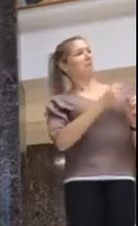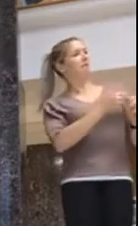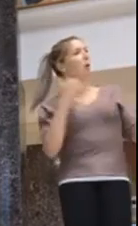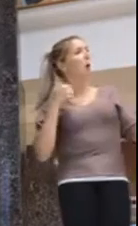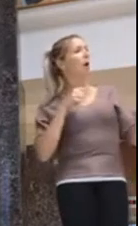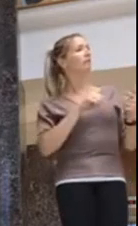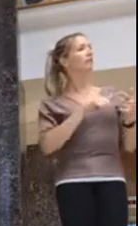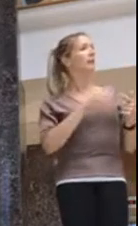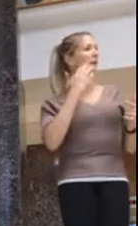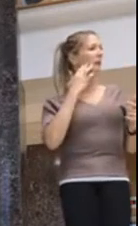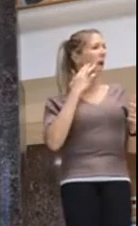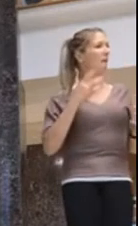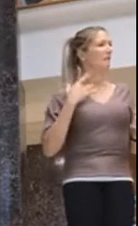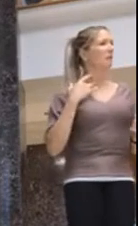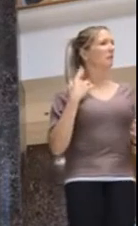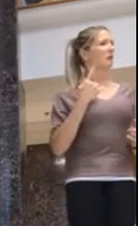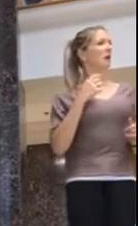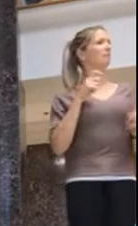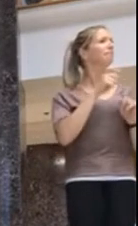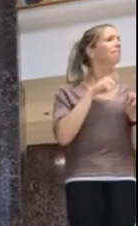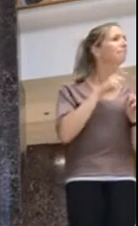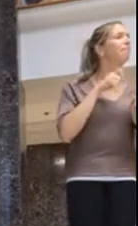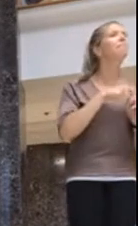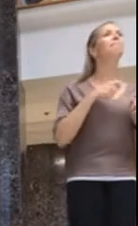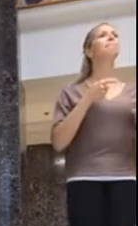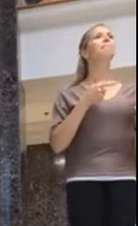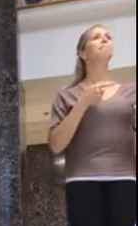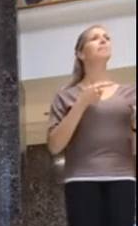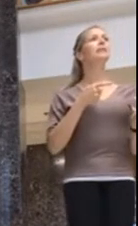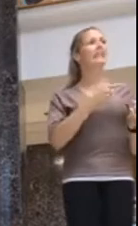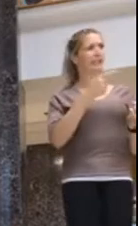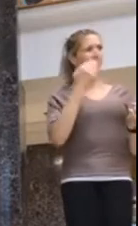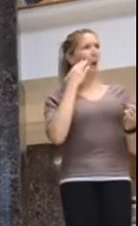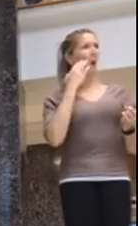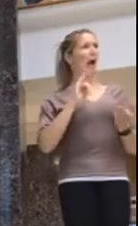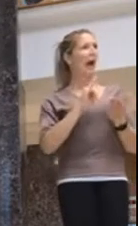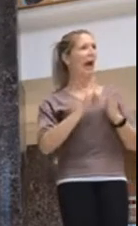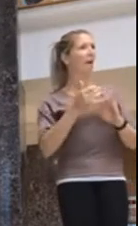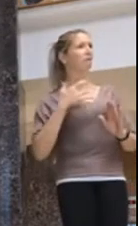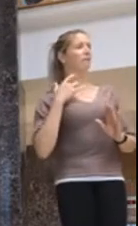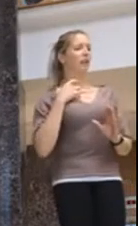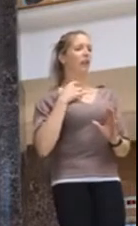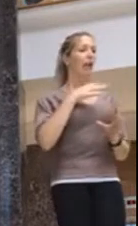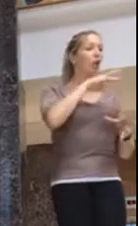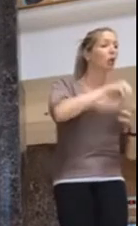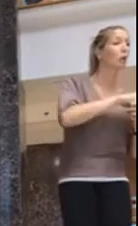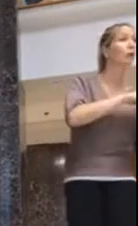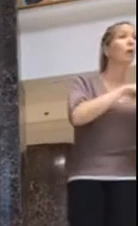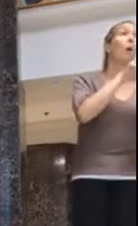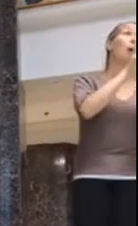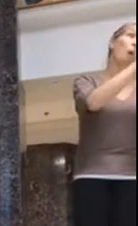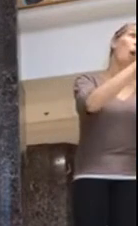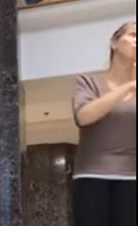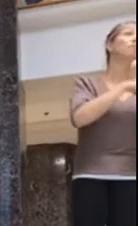He feels the pain of being ignored and excluded and it's not our children that